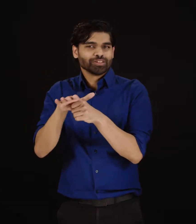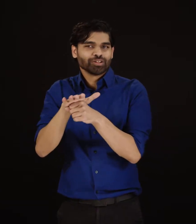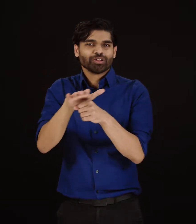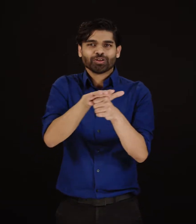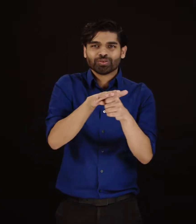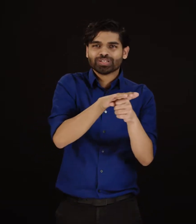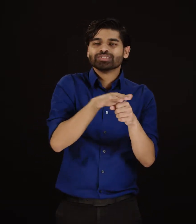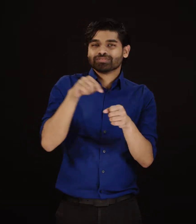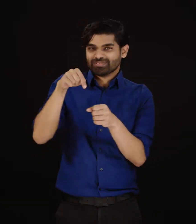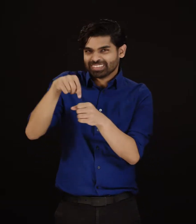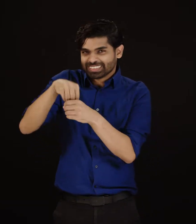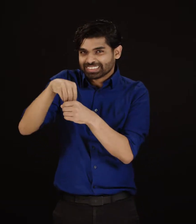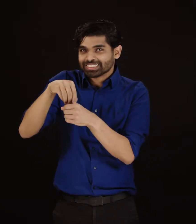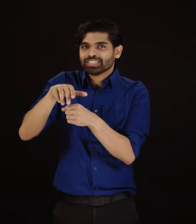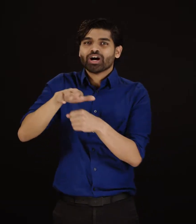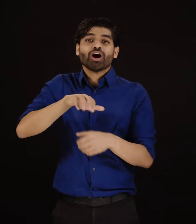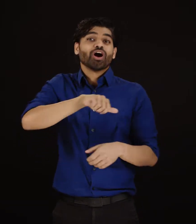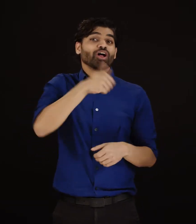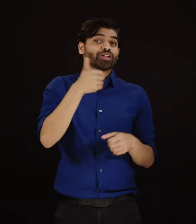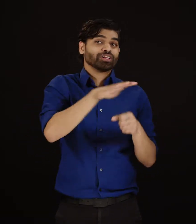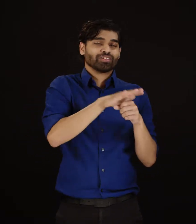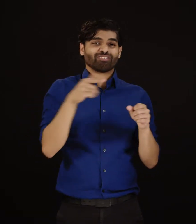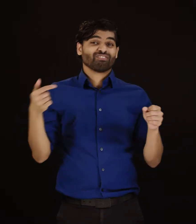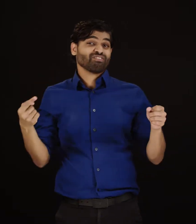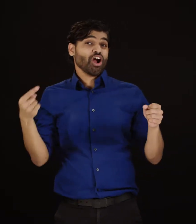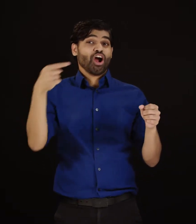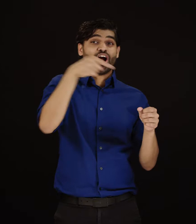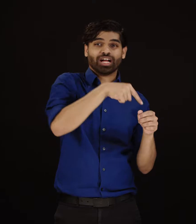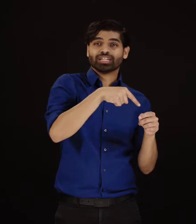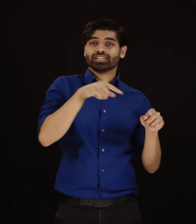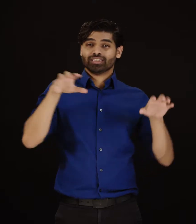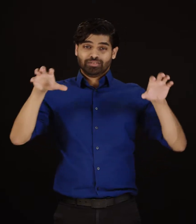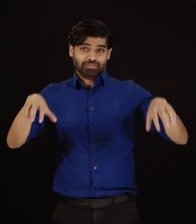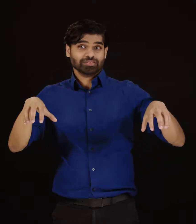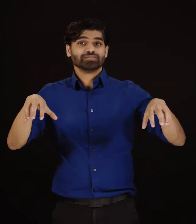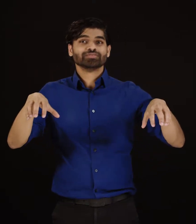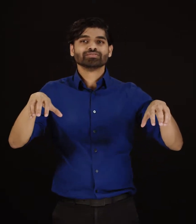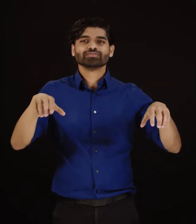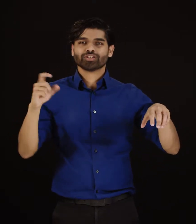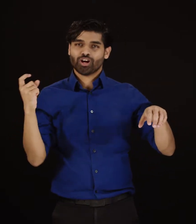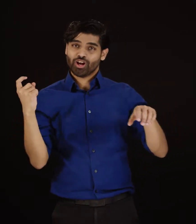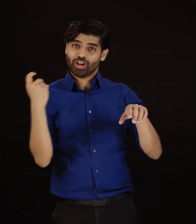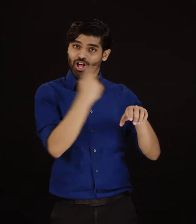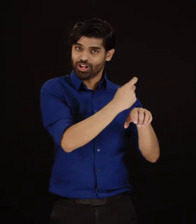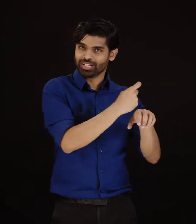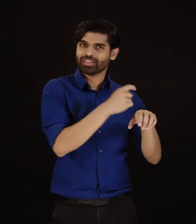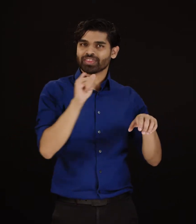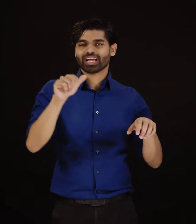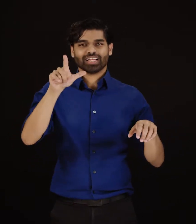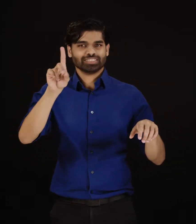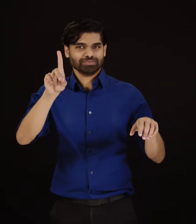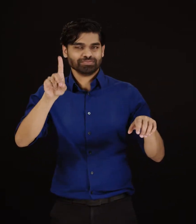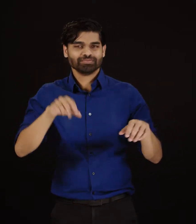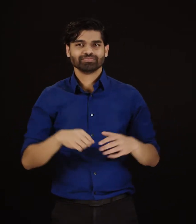local calling area. Where a customer does not have long distance included in their plan, or has exceeded the plan’s usage